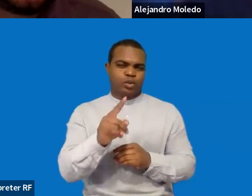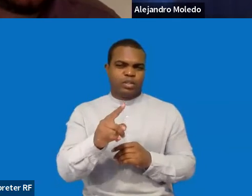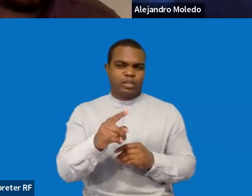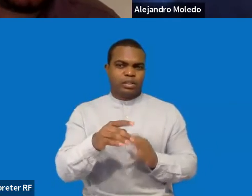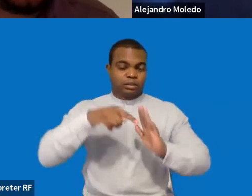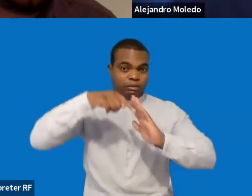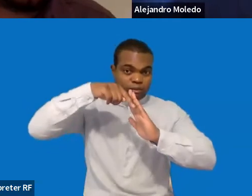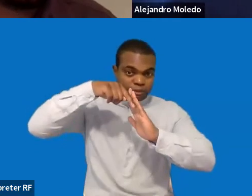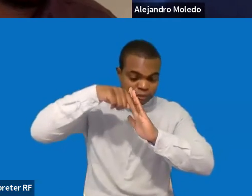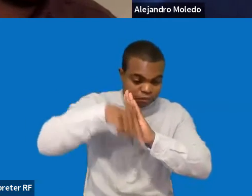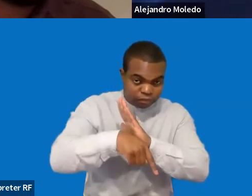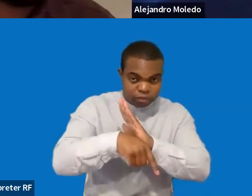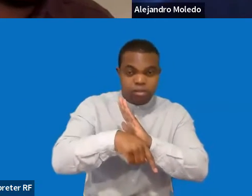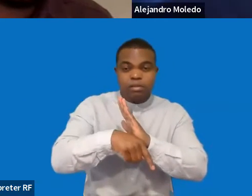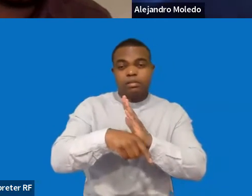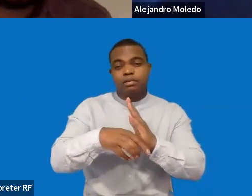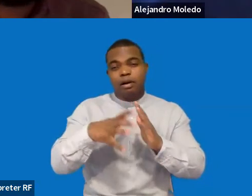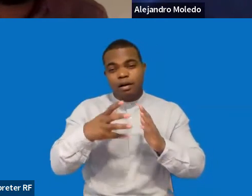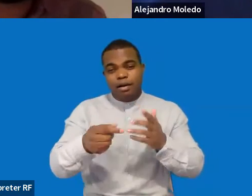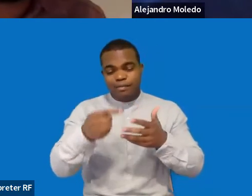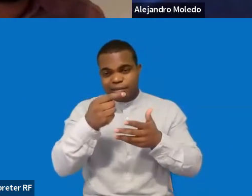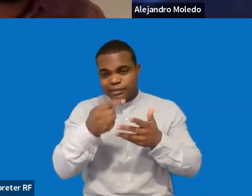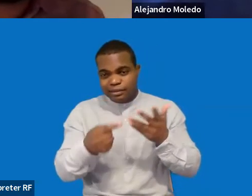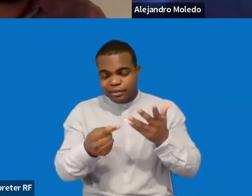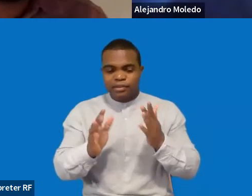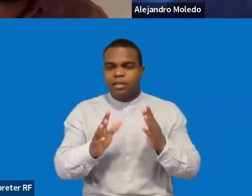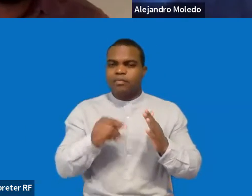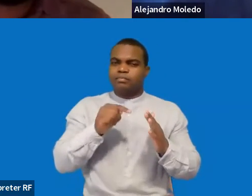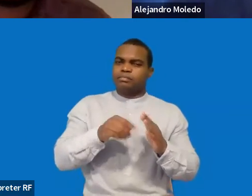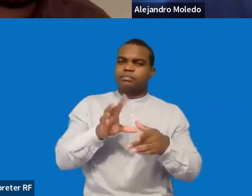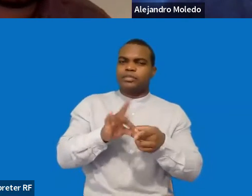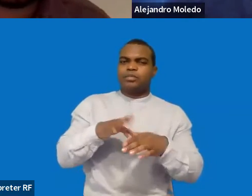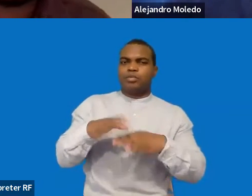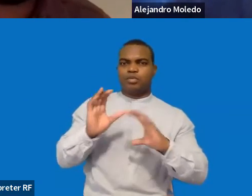How could we contribute, at a personal identity level, to suggestions?